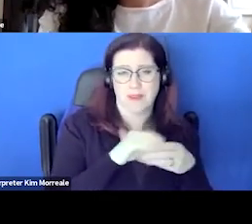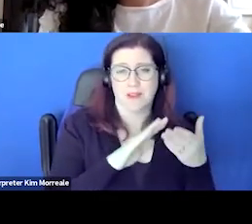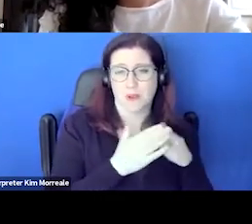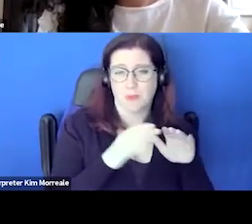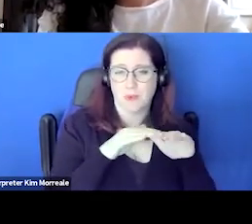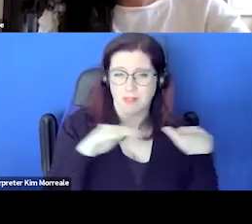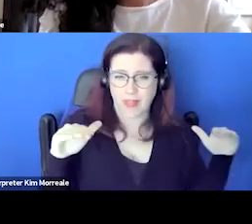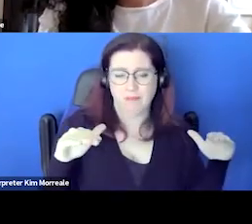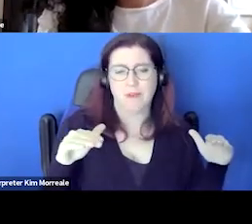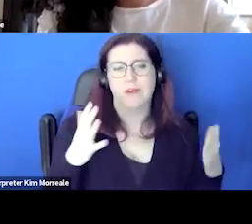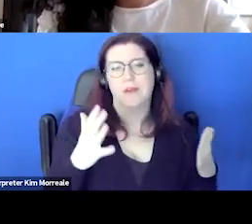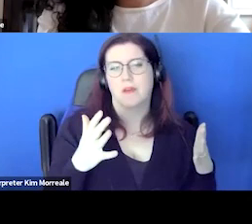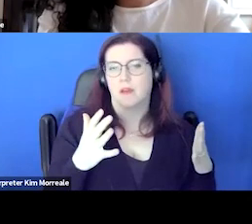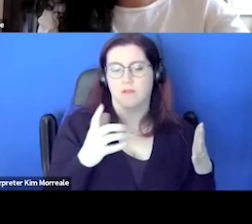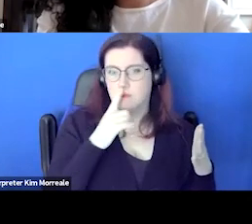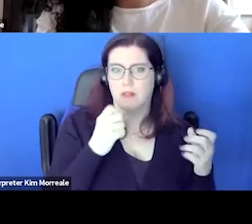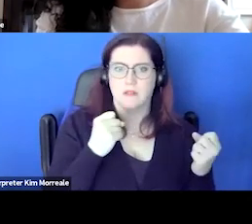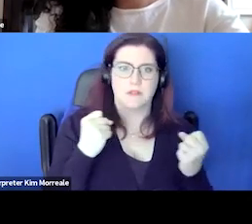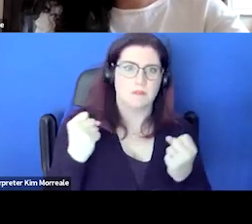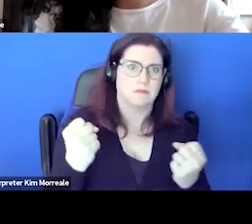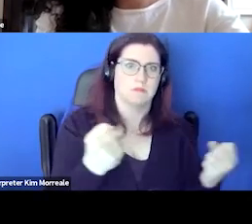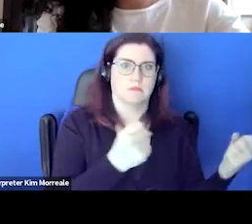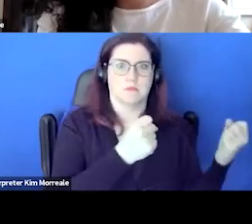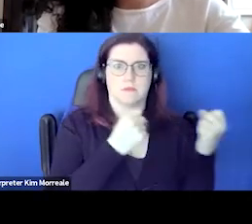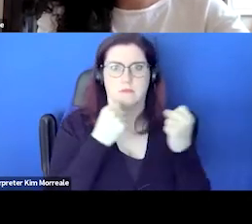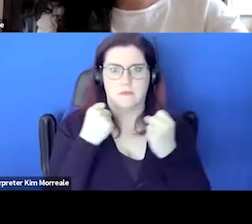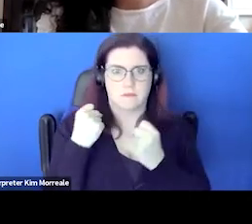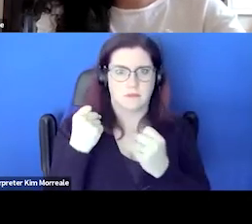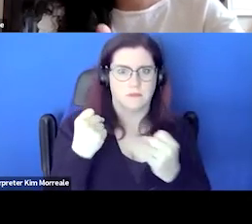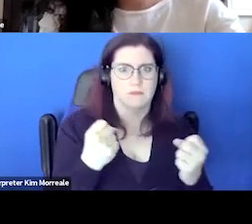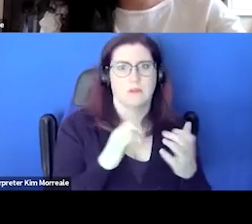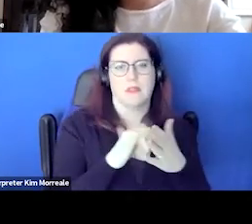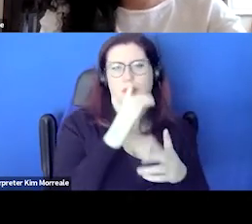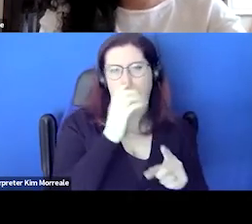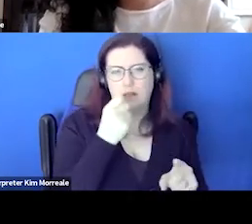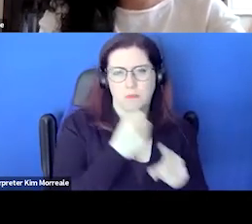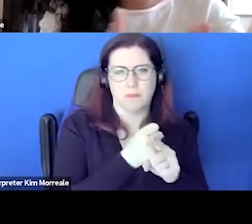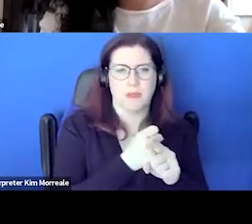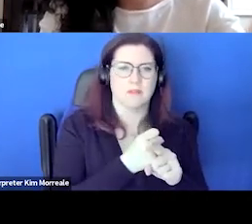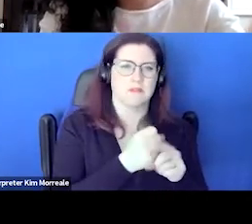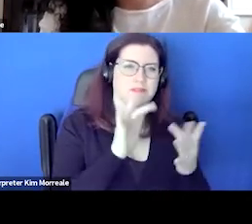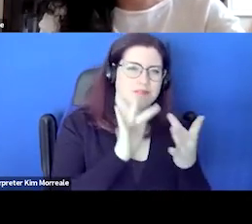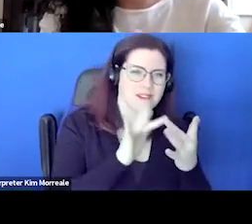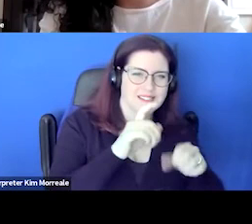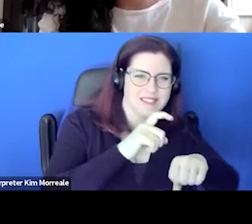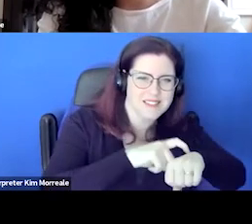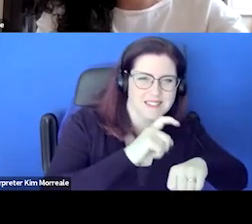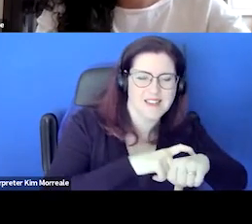they'd spend a lot of time in their cars and that impacts them getting back to you and then how they're working.